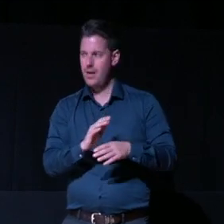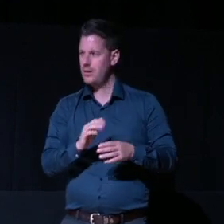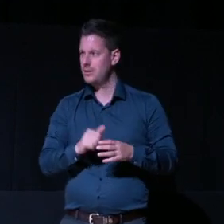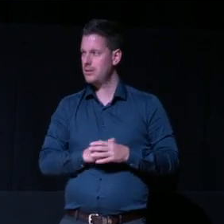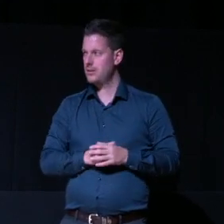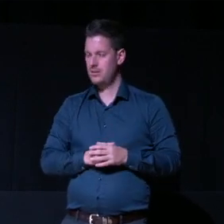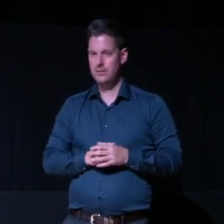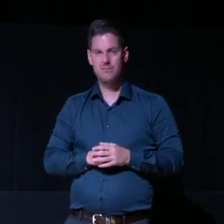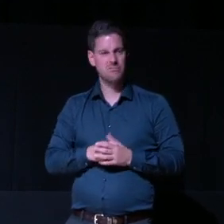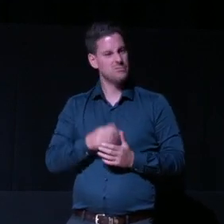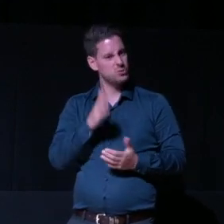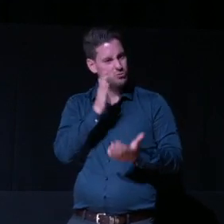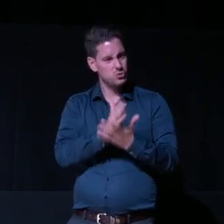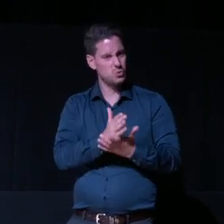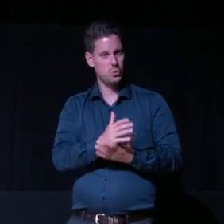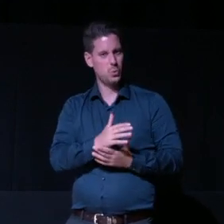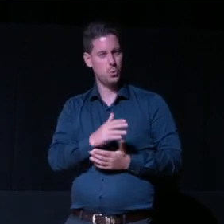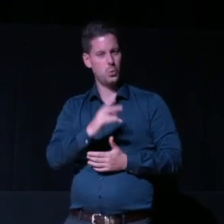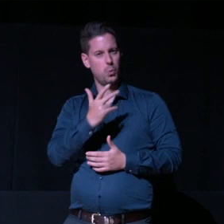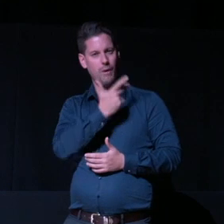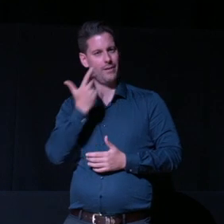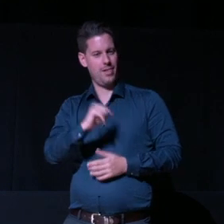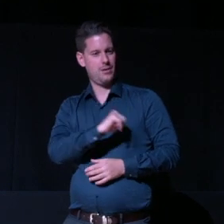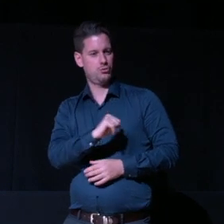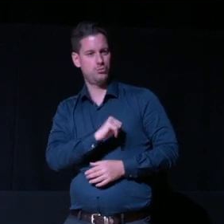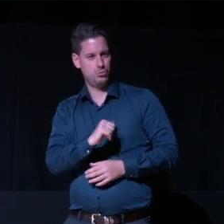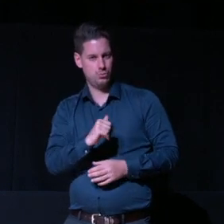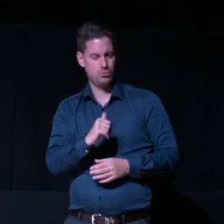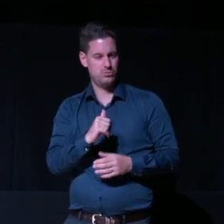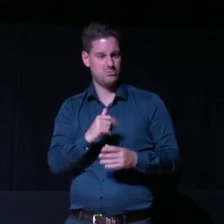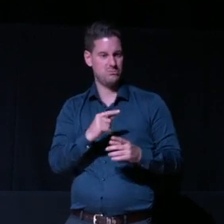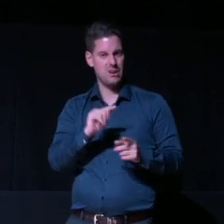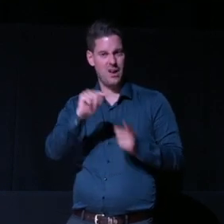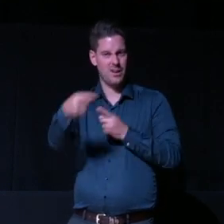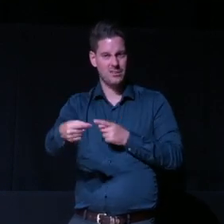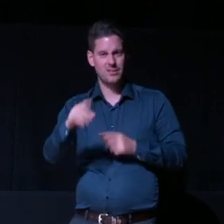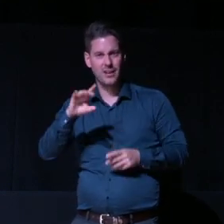frankly offensive attitudes toward LGBTIQ people.